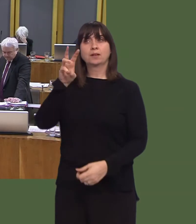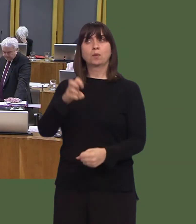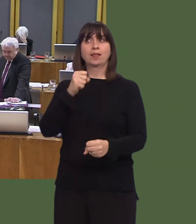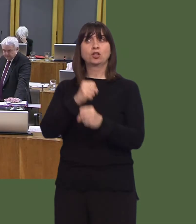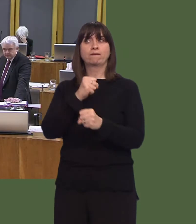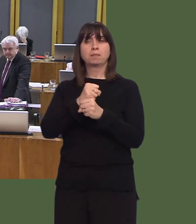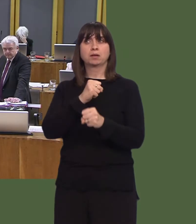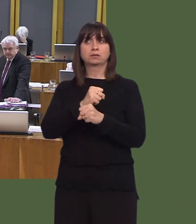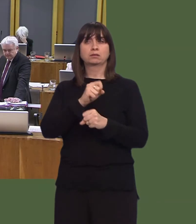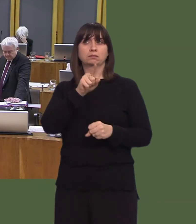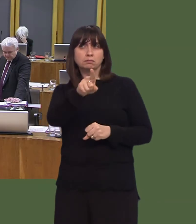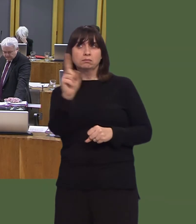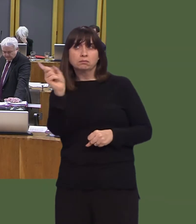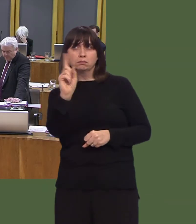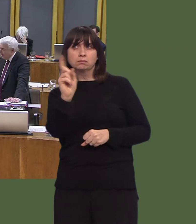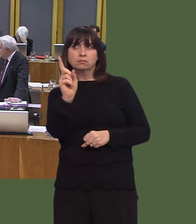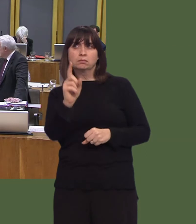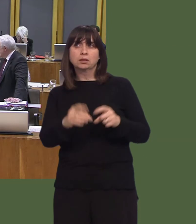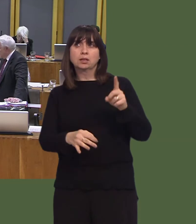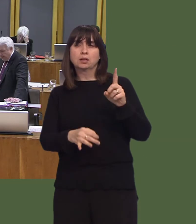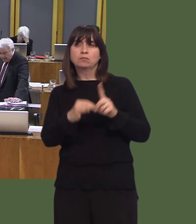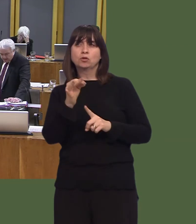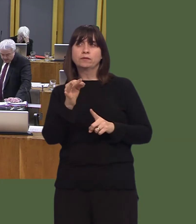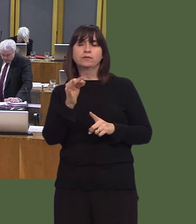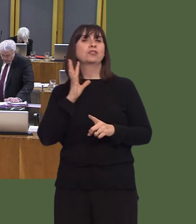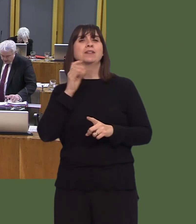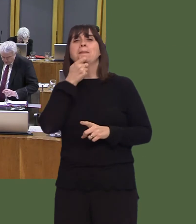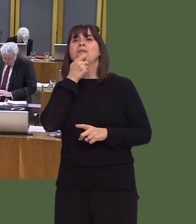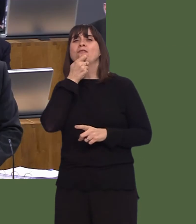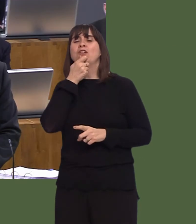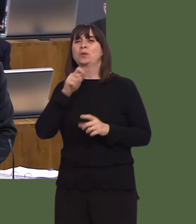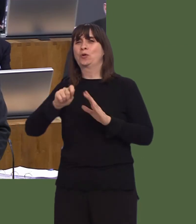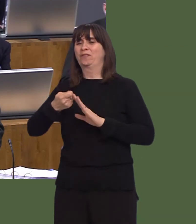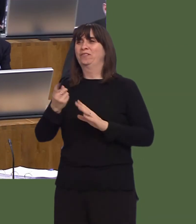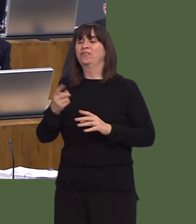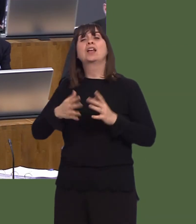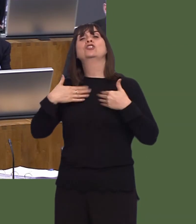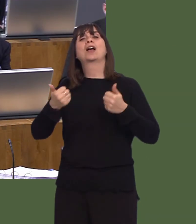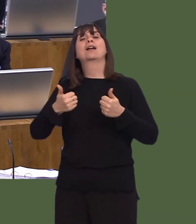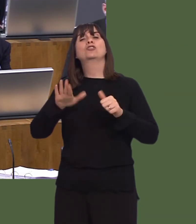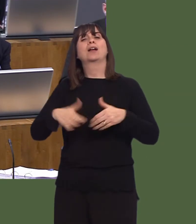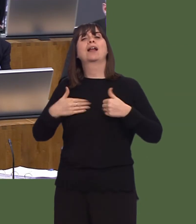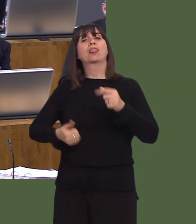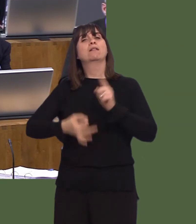OAQ51964 Carwyn Jones AM: We are working to improve child health through a range of plans and actions.